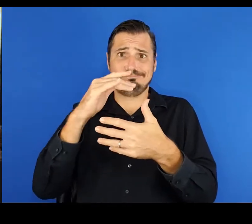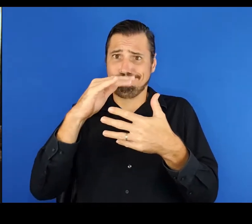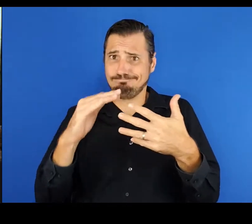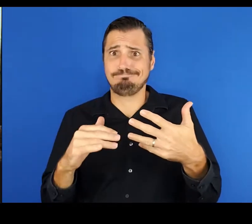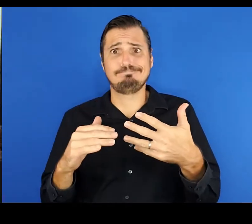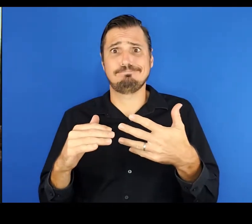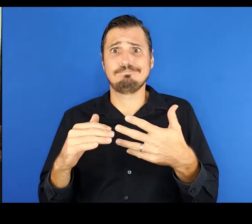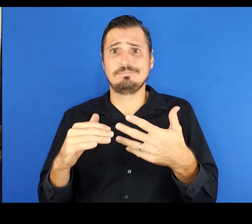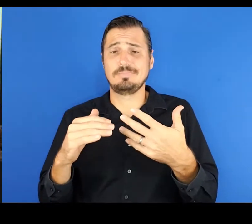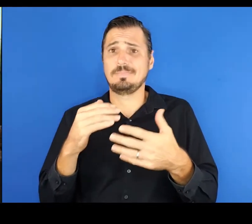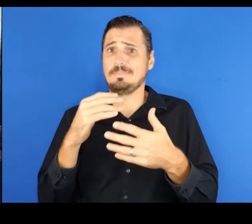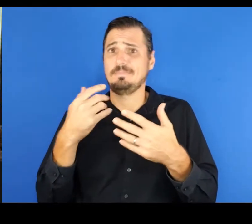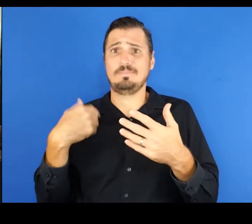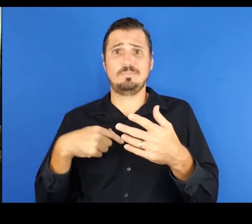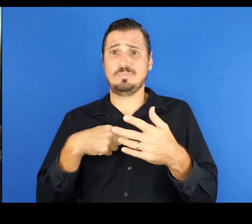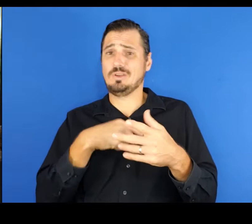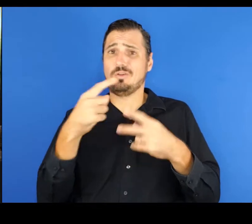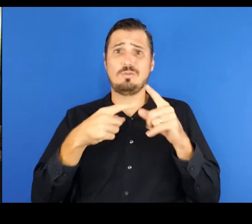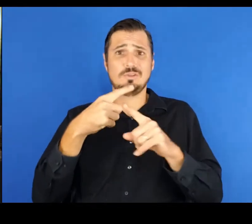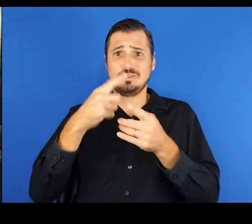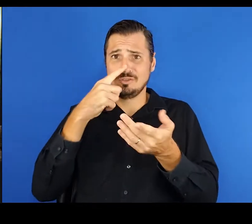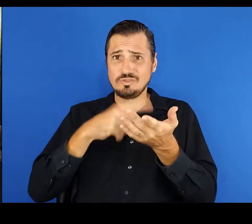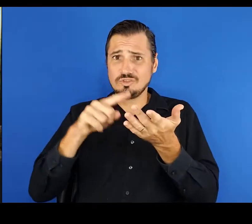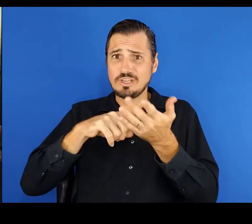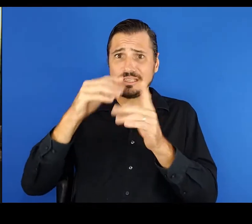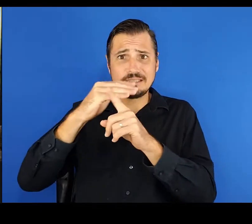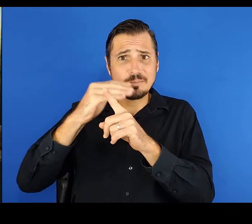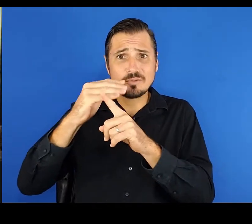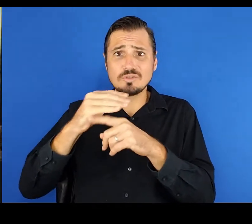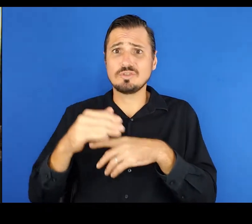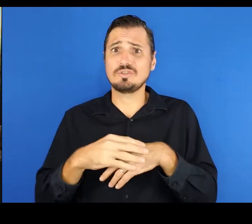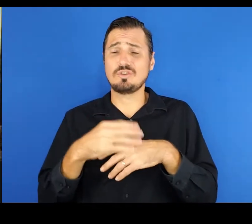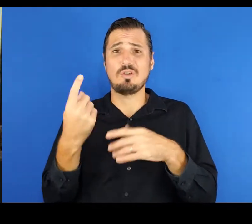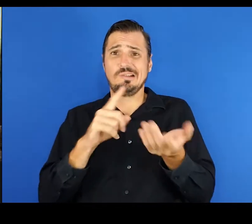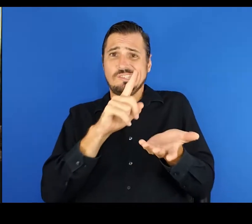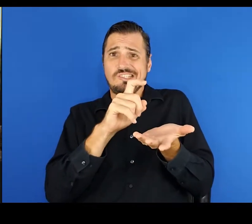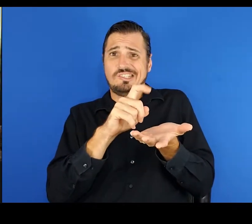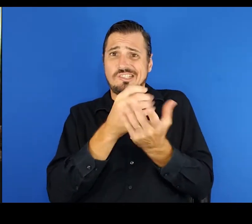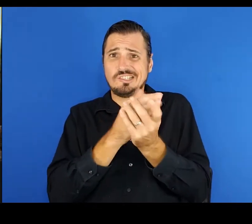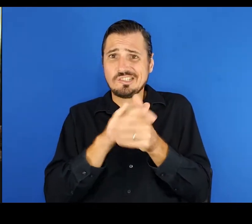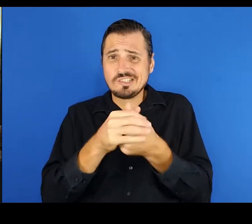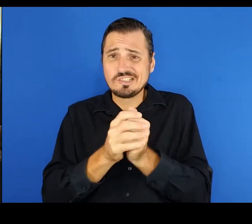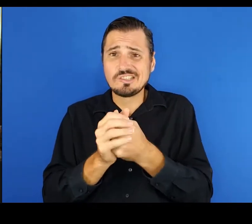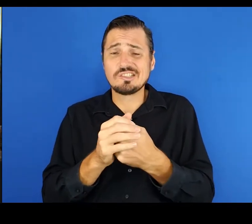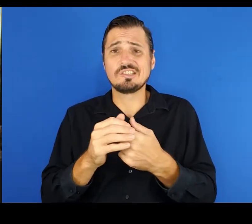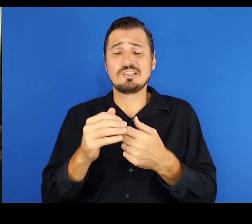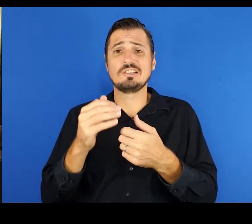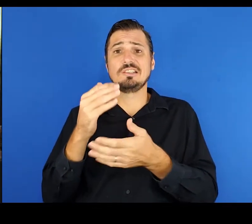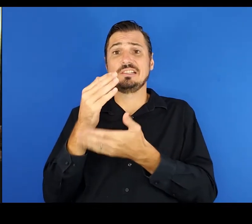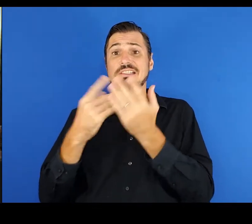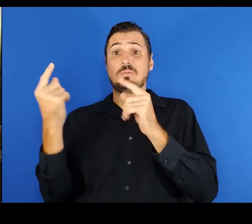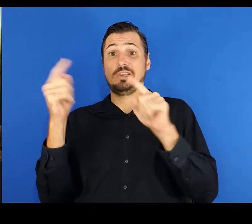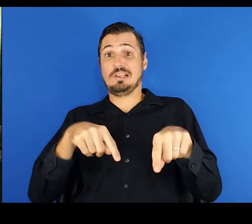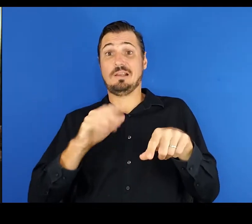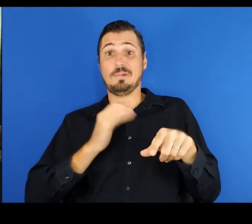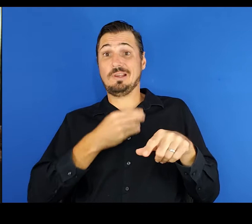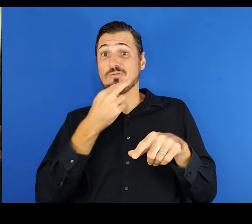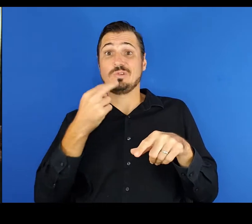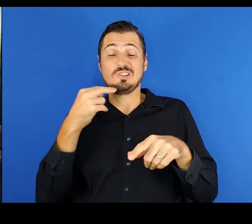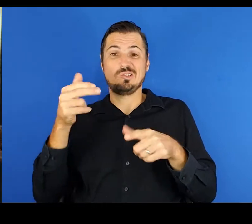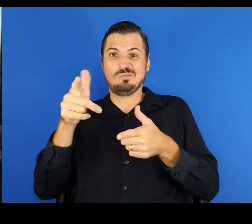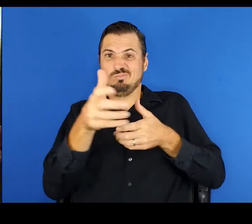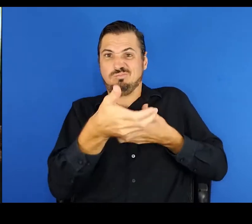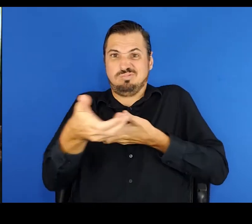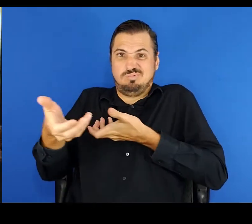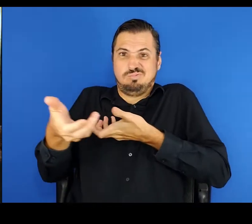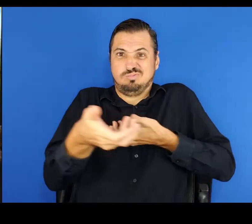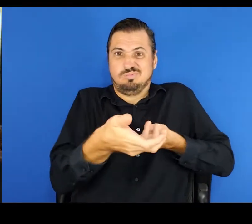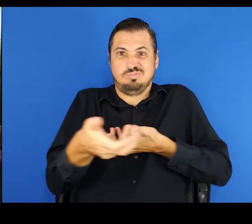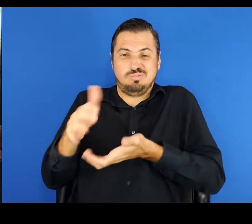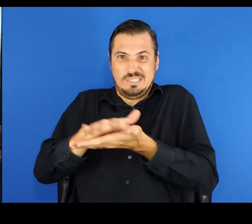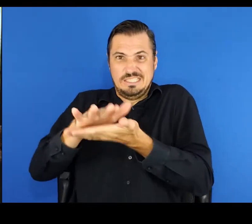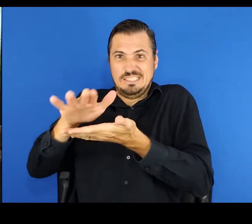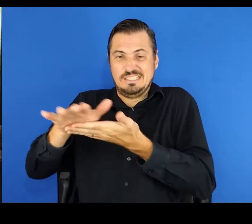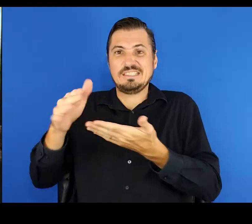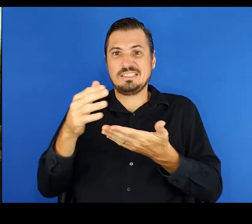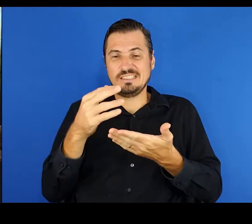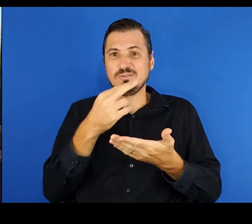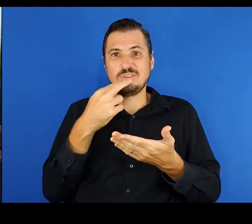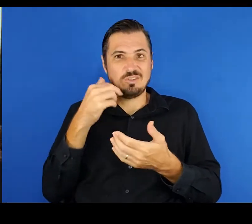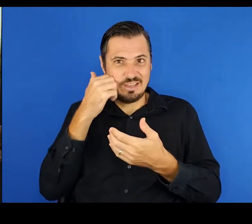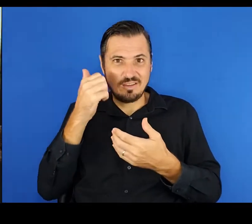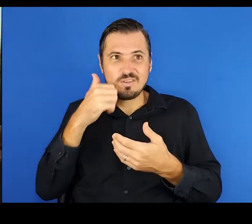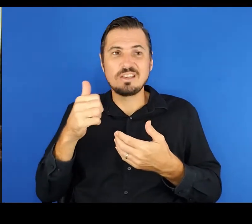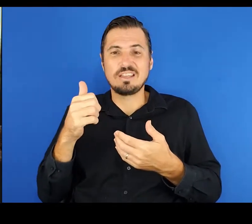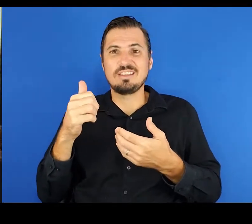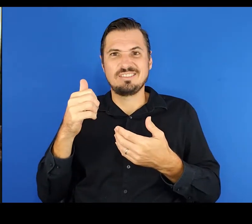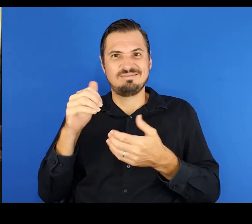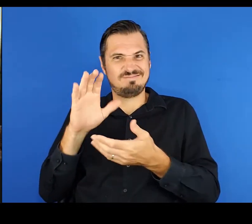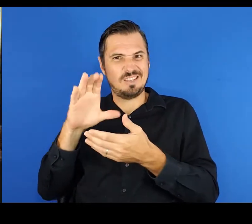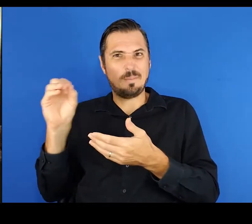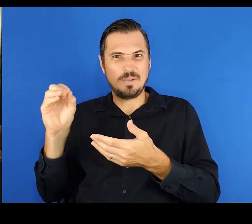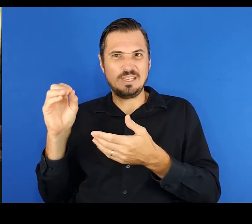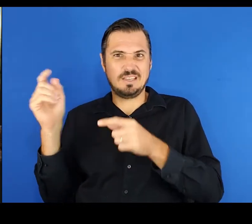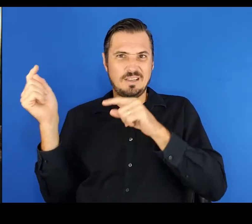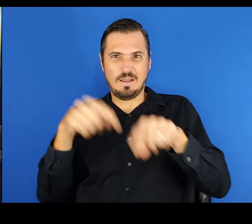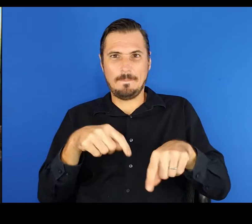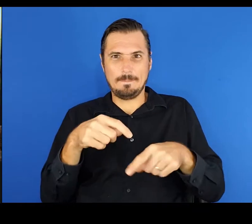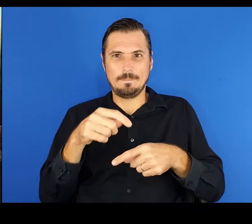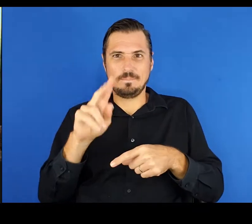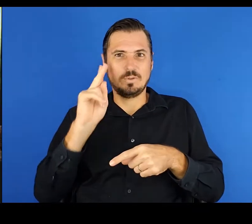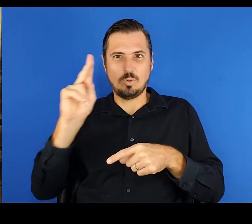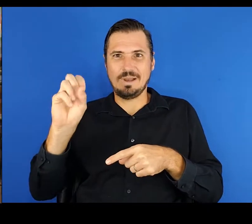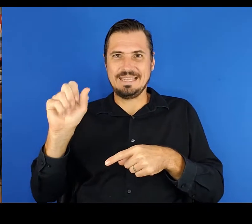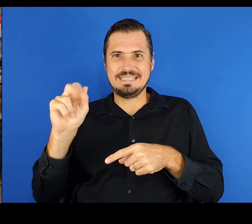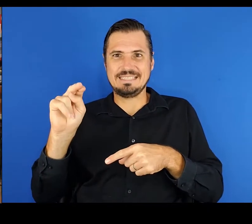People are sanitized, temperature checked. We have our facility sprayed every day before we open. Kaua‘i Sanitation comes in every day before we open and they do a great job for us. We